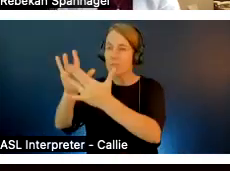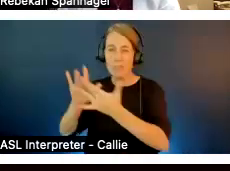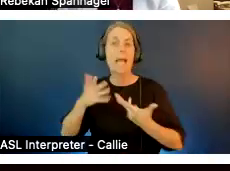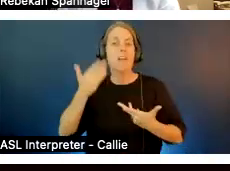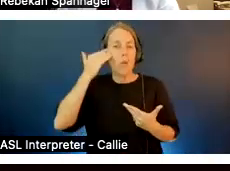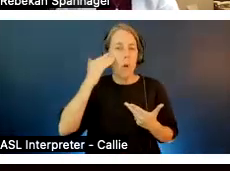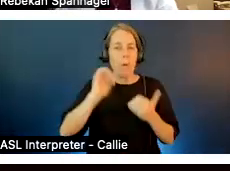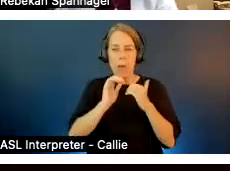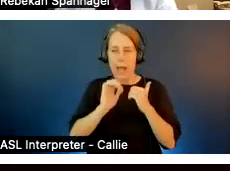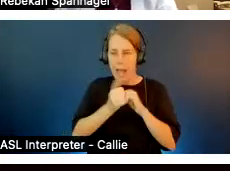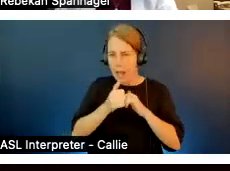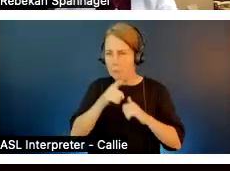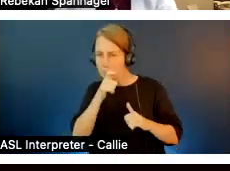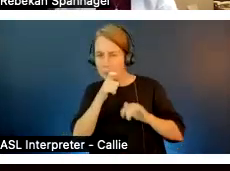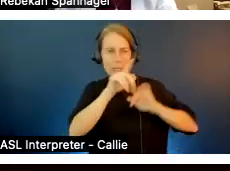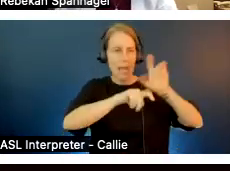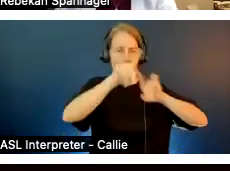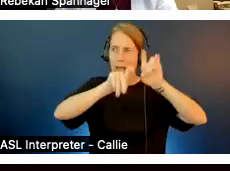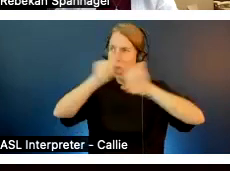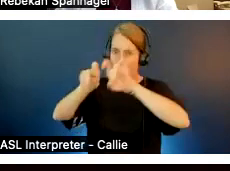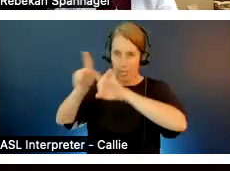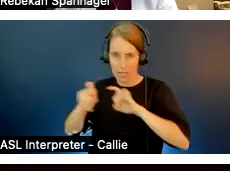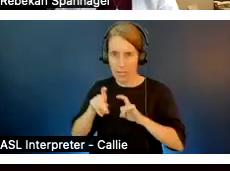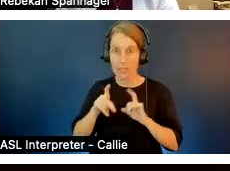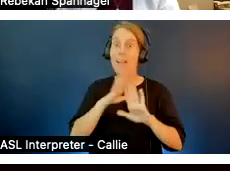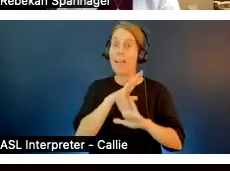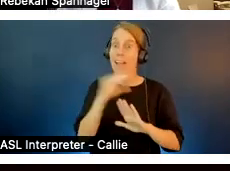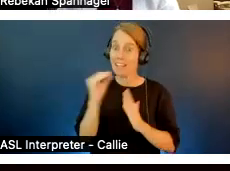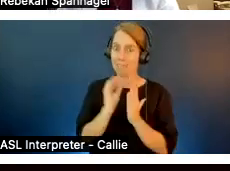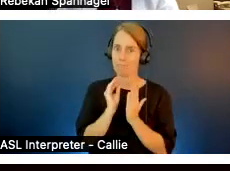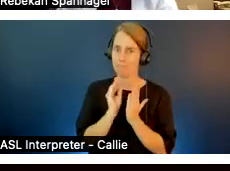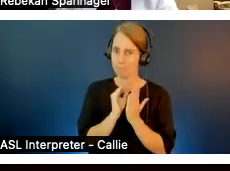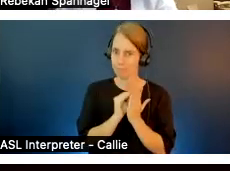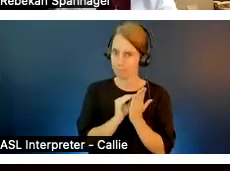that you need to ask and keeping a record of what you have done and what your questions are